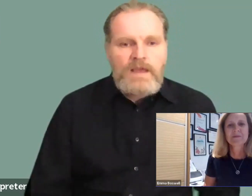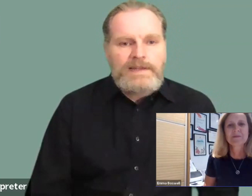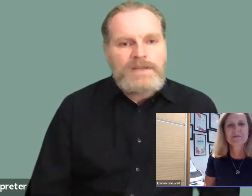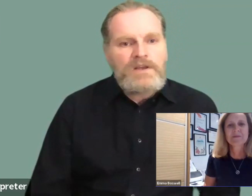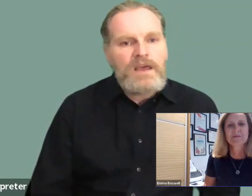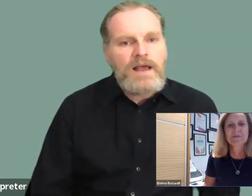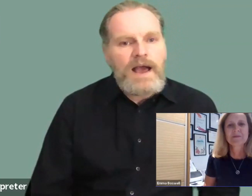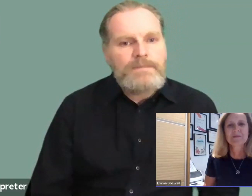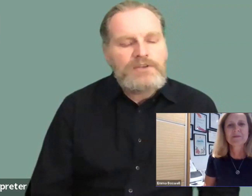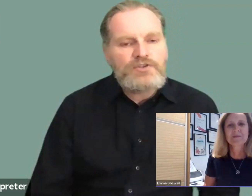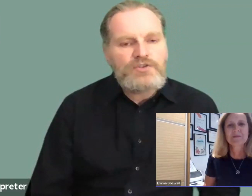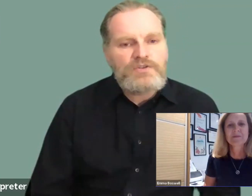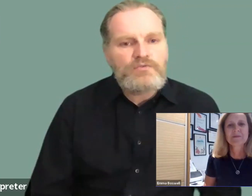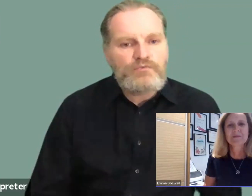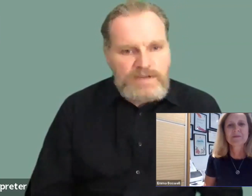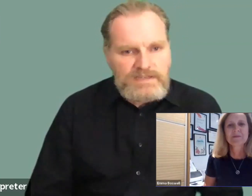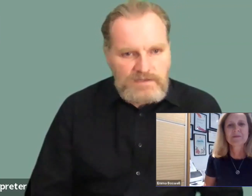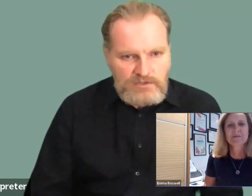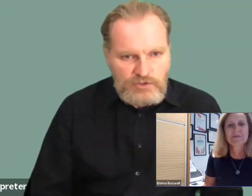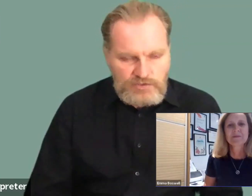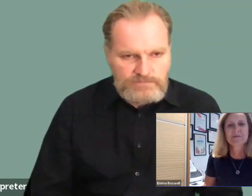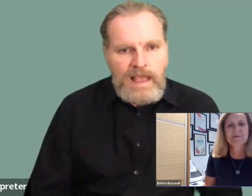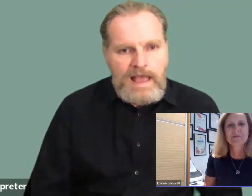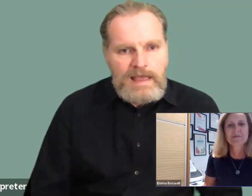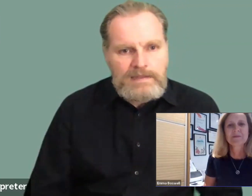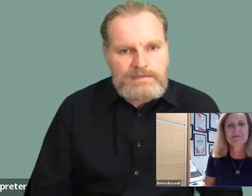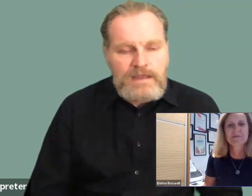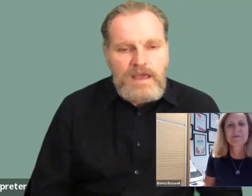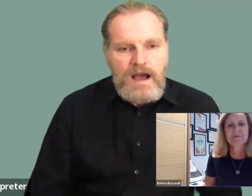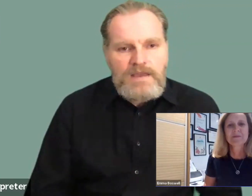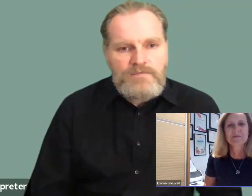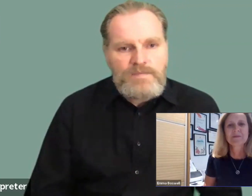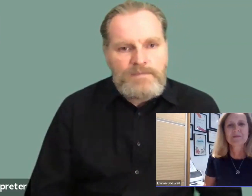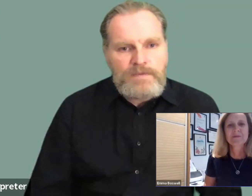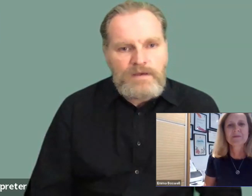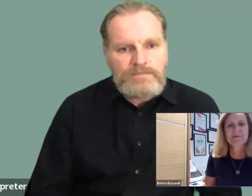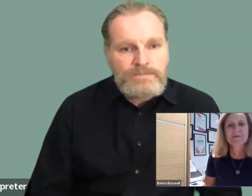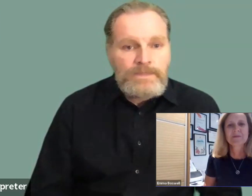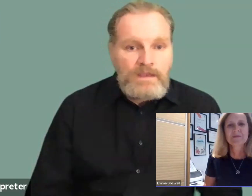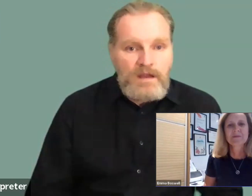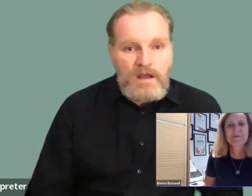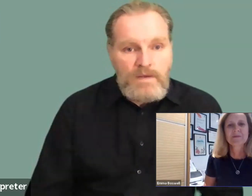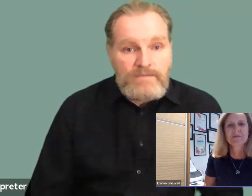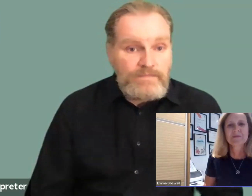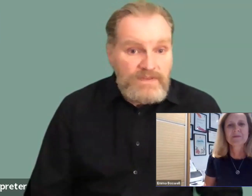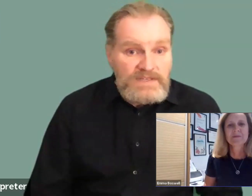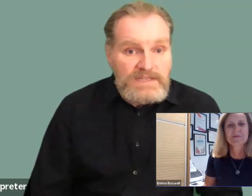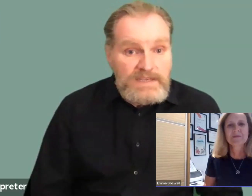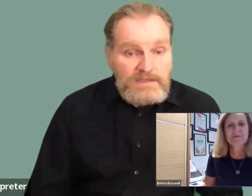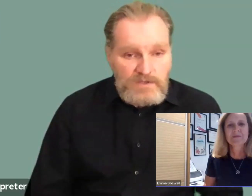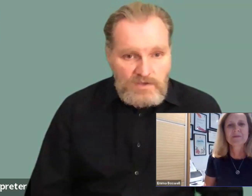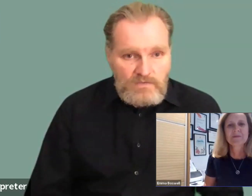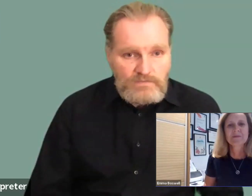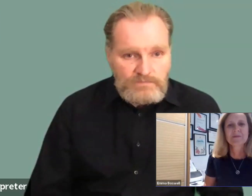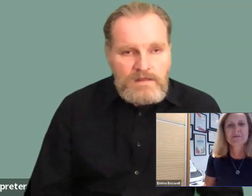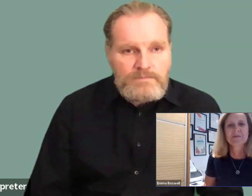A little bit earlier, I mentioned research. And I remember, 30 years ago,